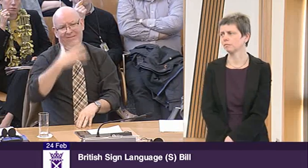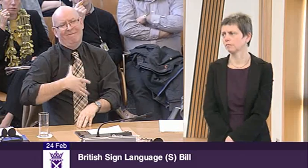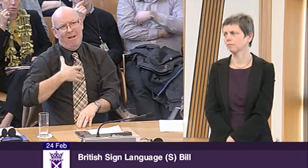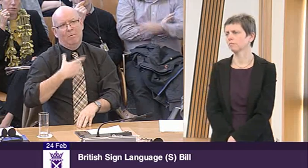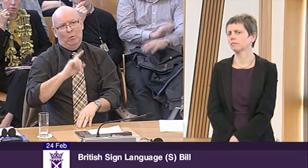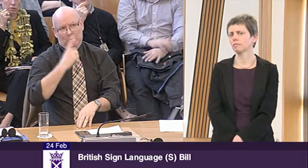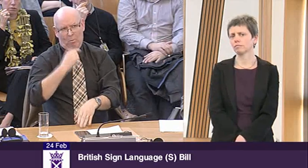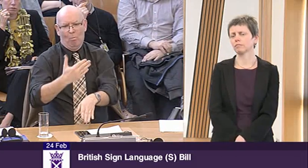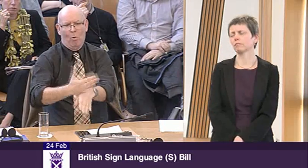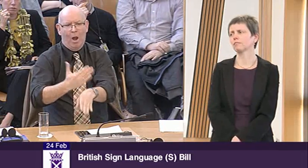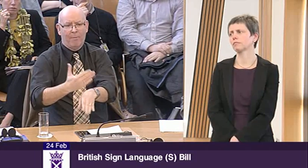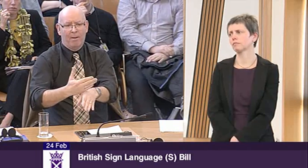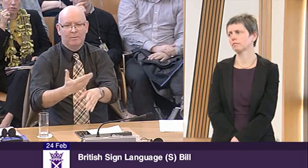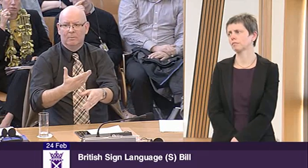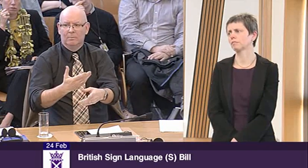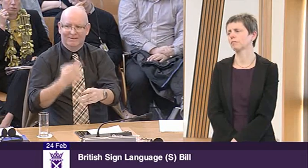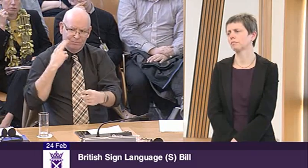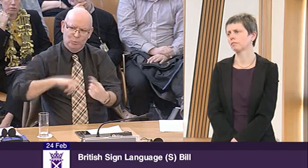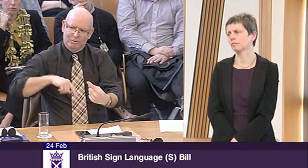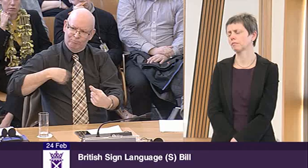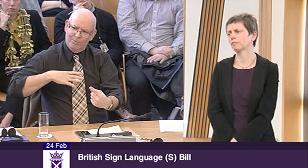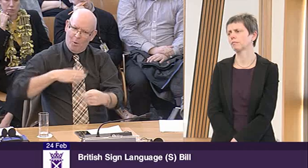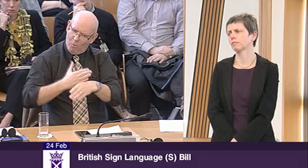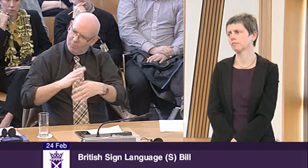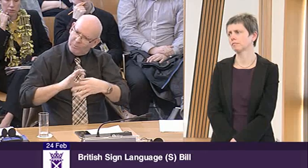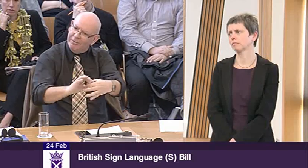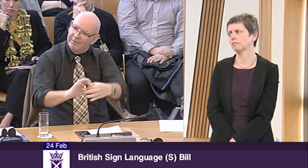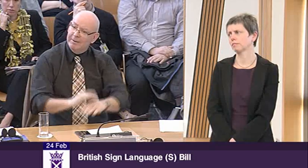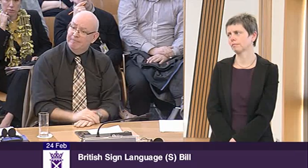social services at a local level, for example. The issue is what is workable, and the deaf